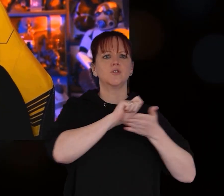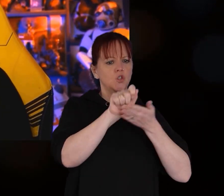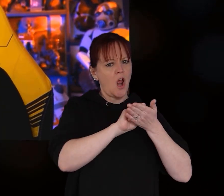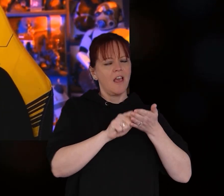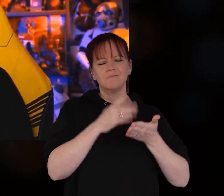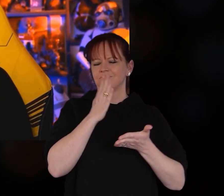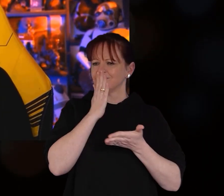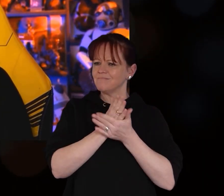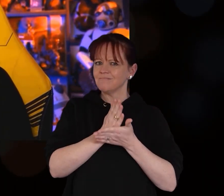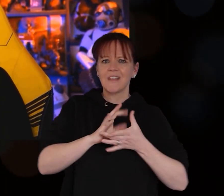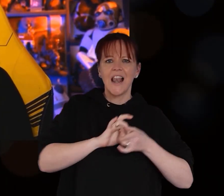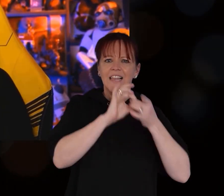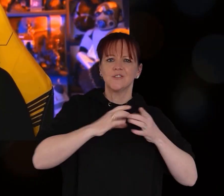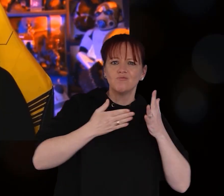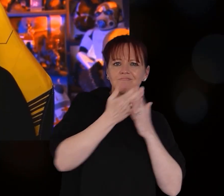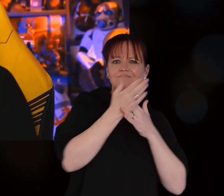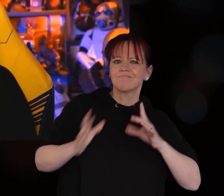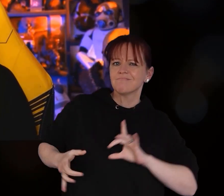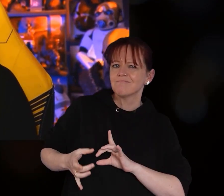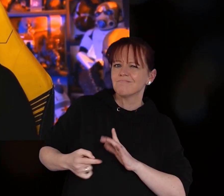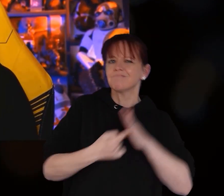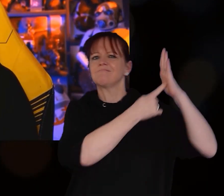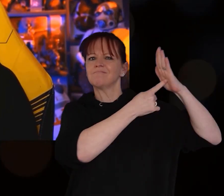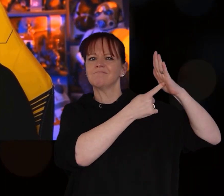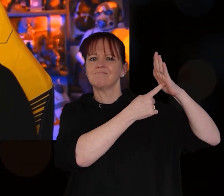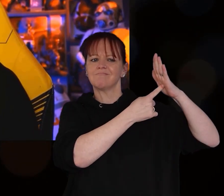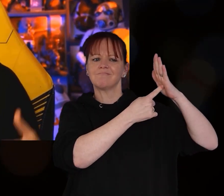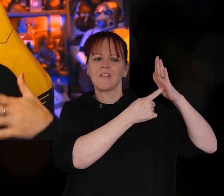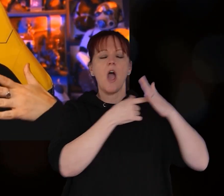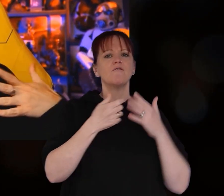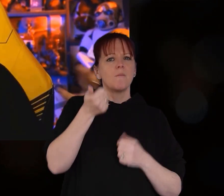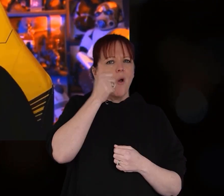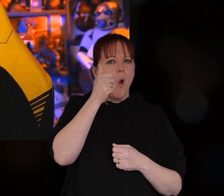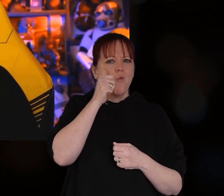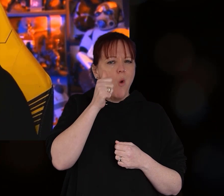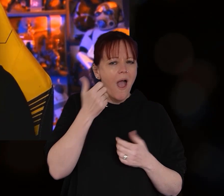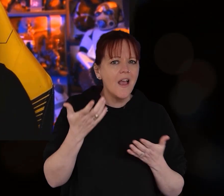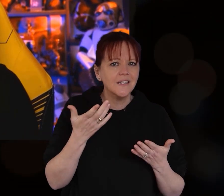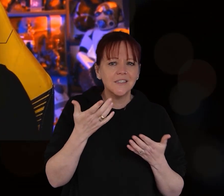in accessibility, cannot be understated. From raising awareness amongst players and developers